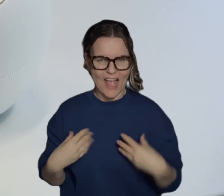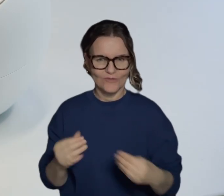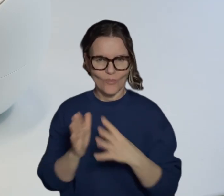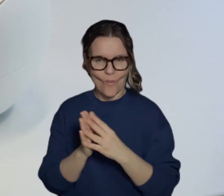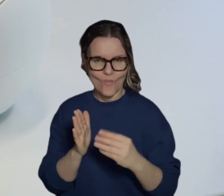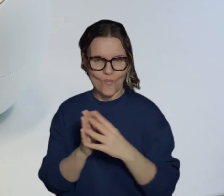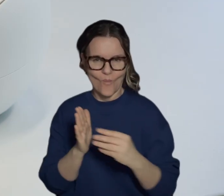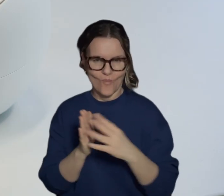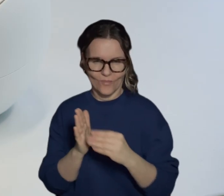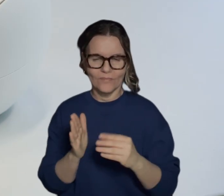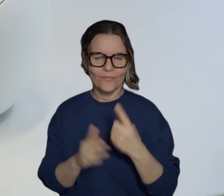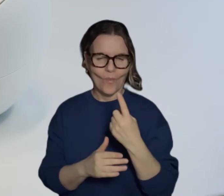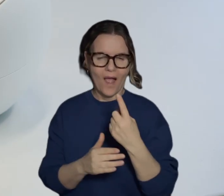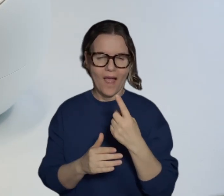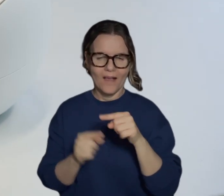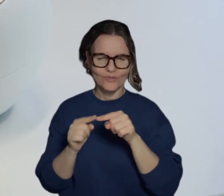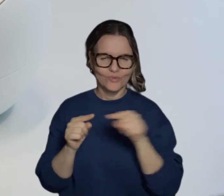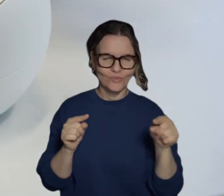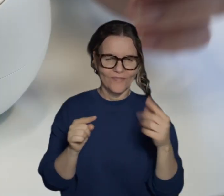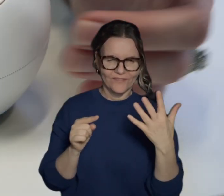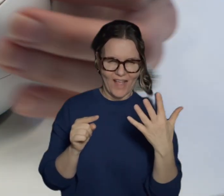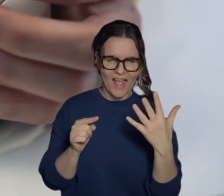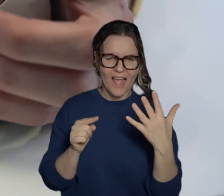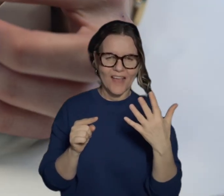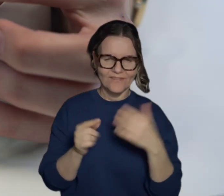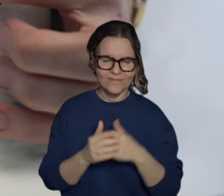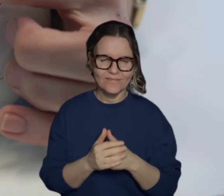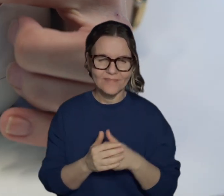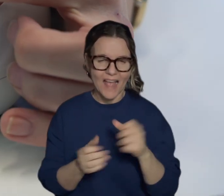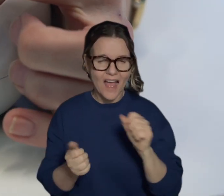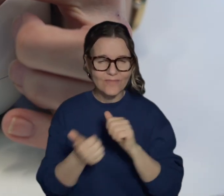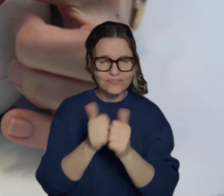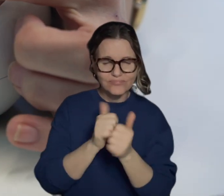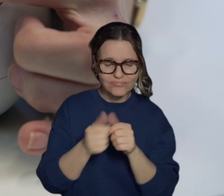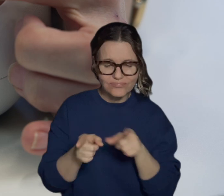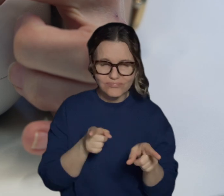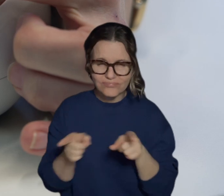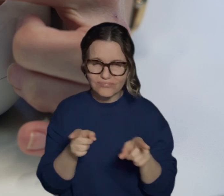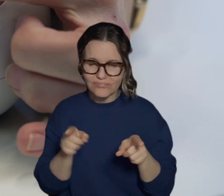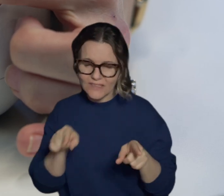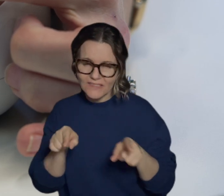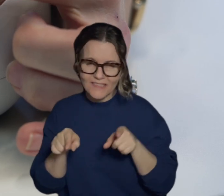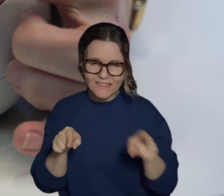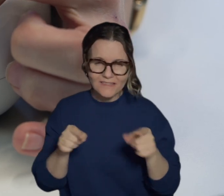to five for this and you can change it for both sides to find your comfort level we recommend